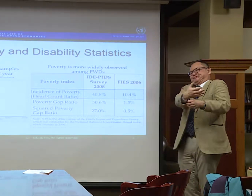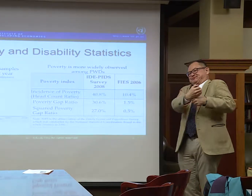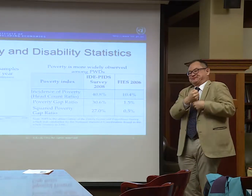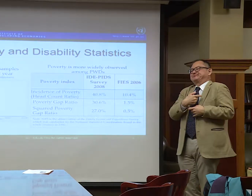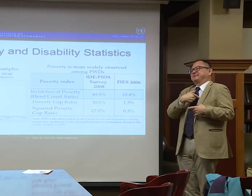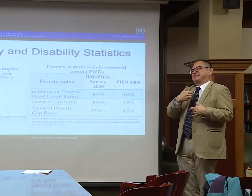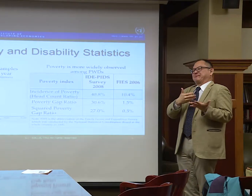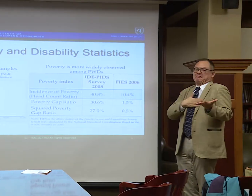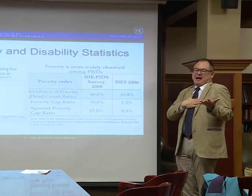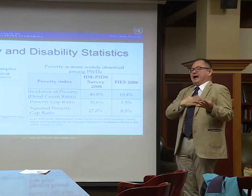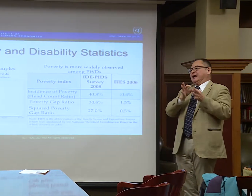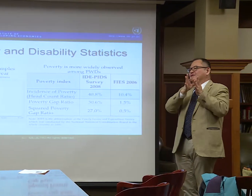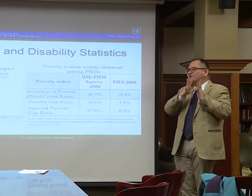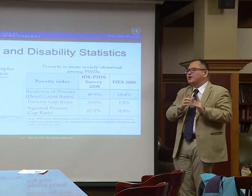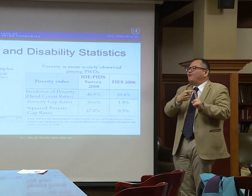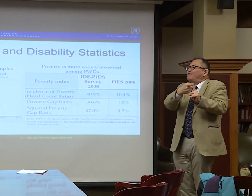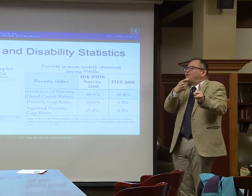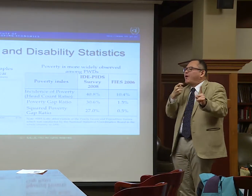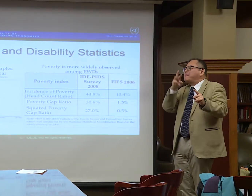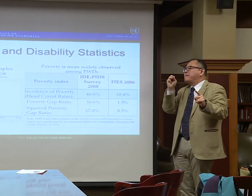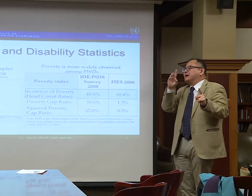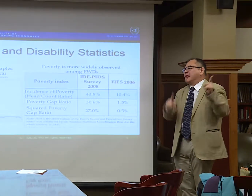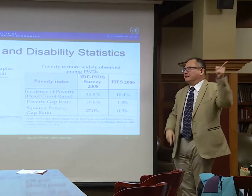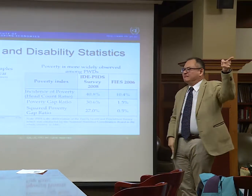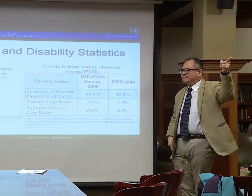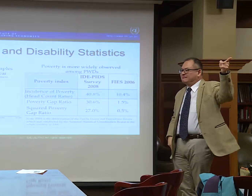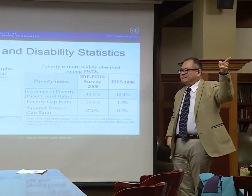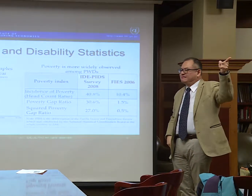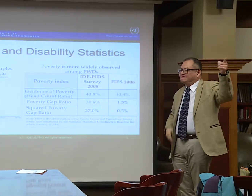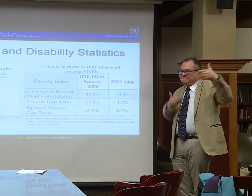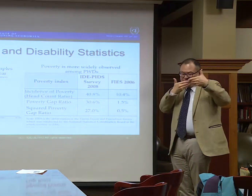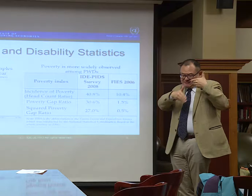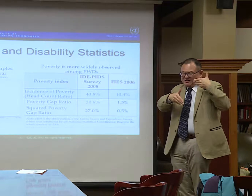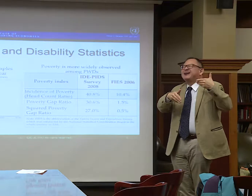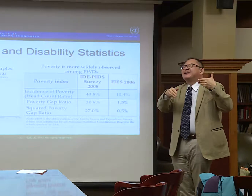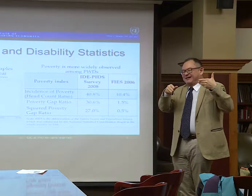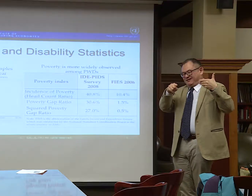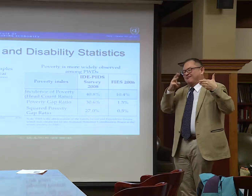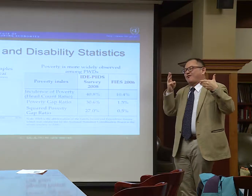I had my own interpreter that came along in case the interpreter that was provided